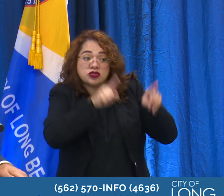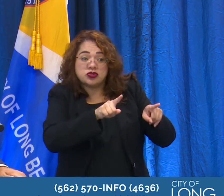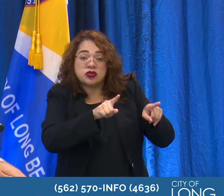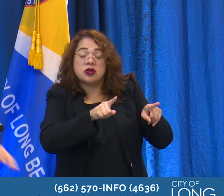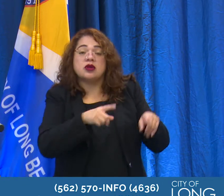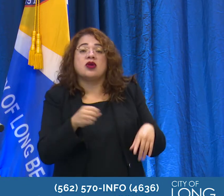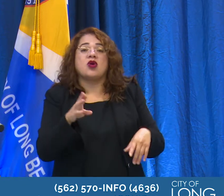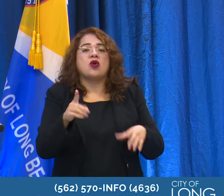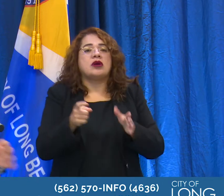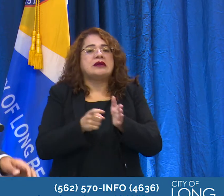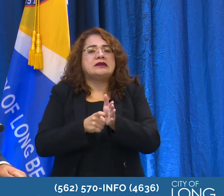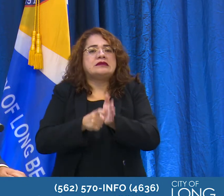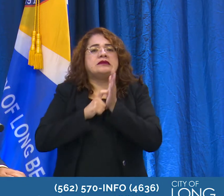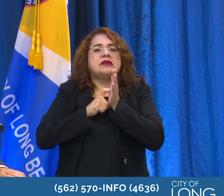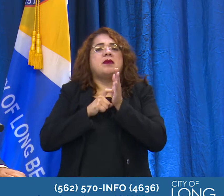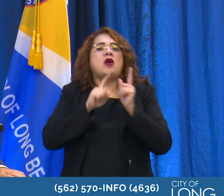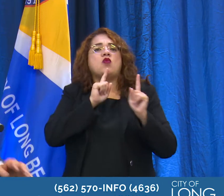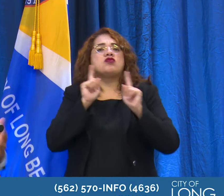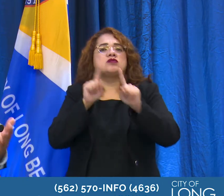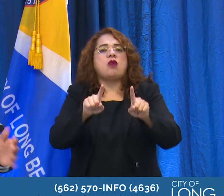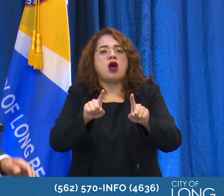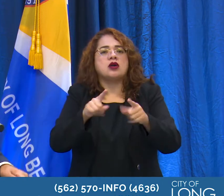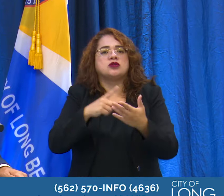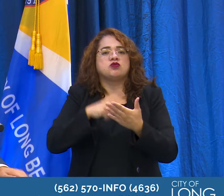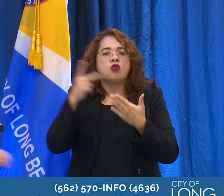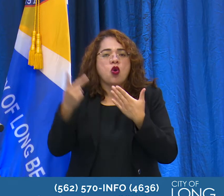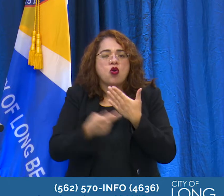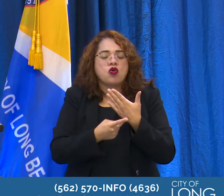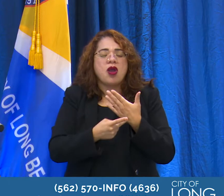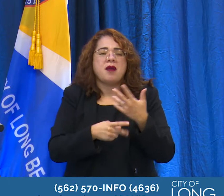demand response program that you want to consider, please consider those.